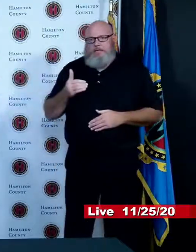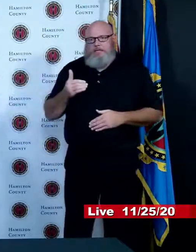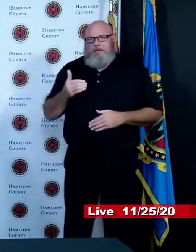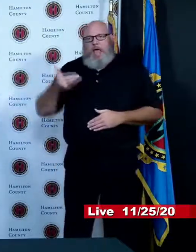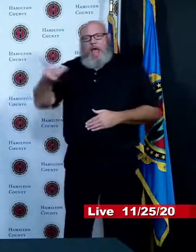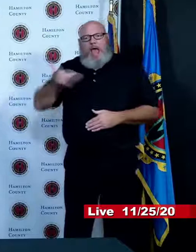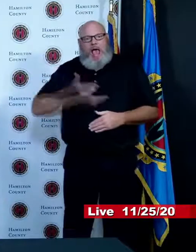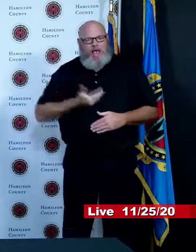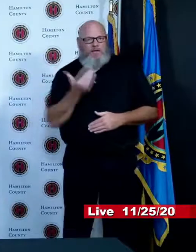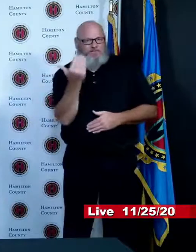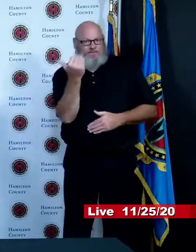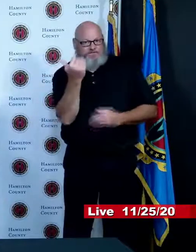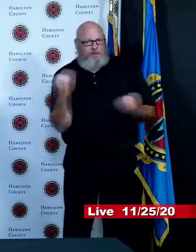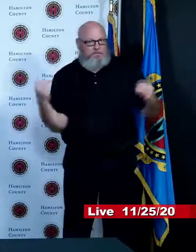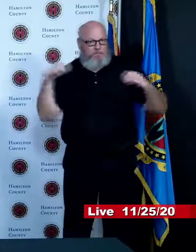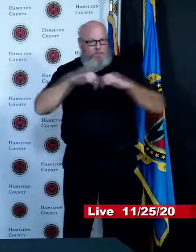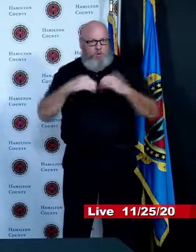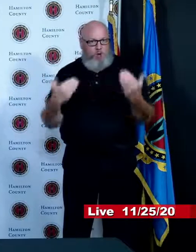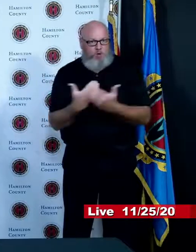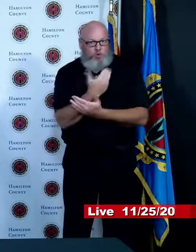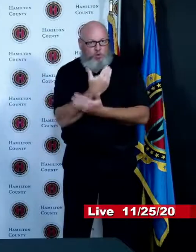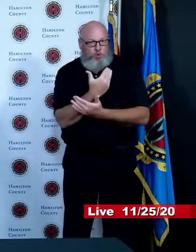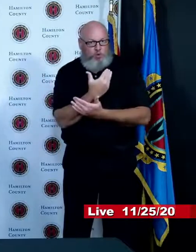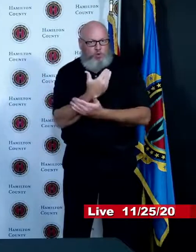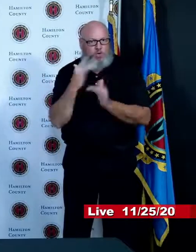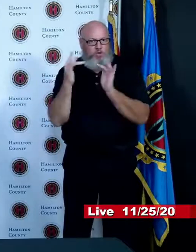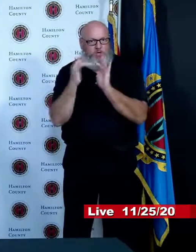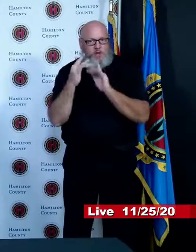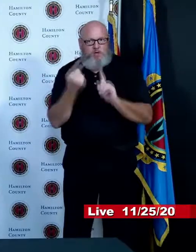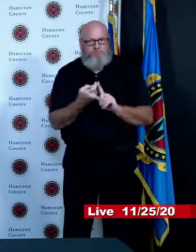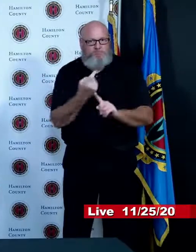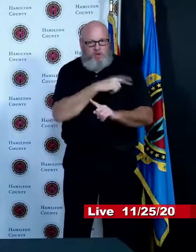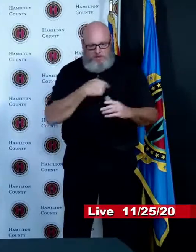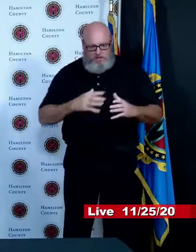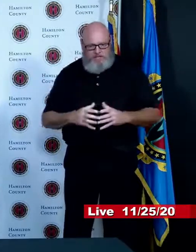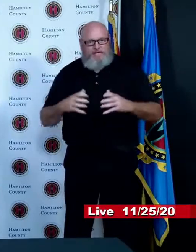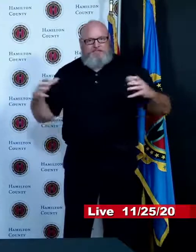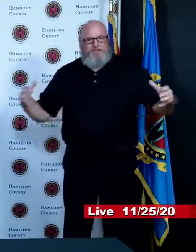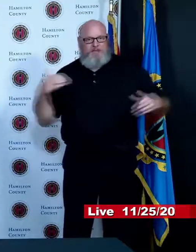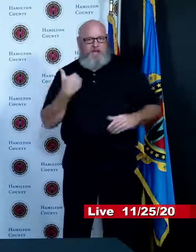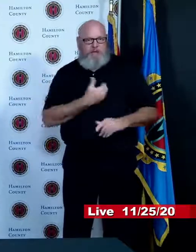we are still making contact we have shortened our survey a little bit so for the time being I am not